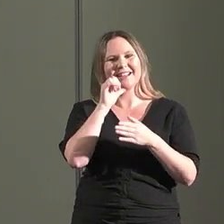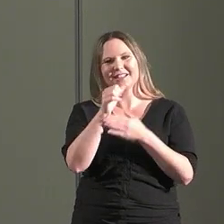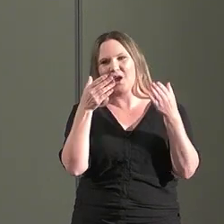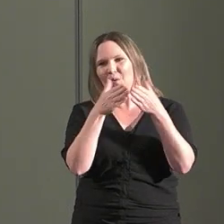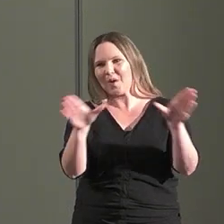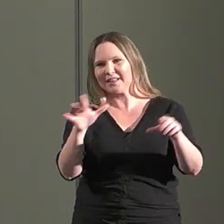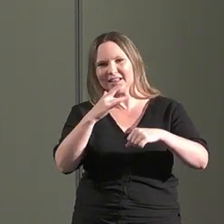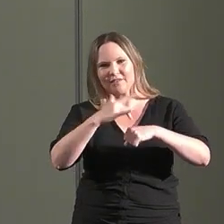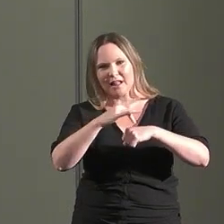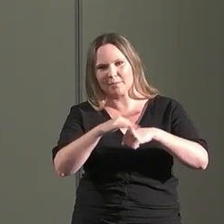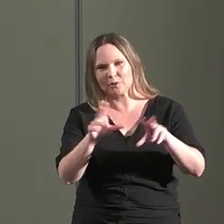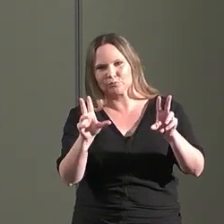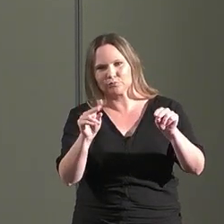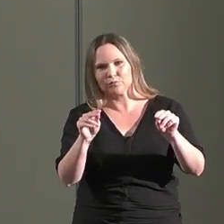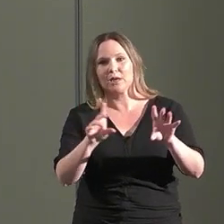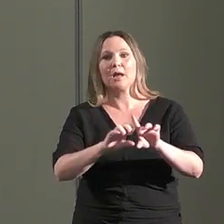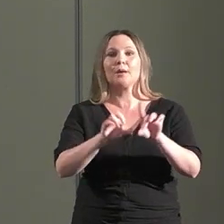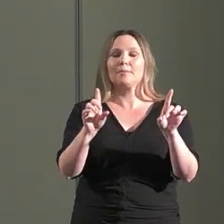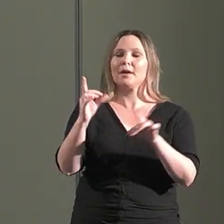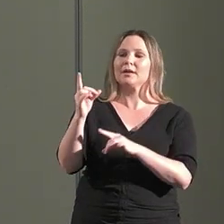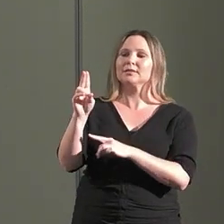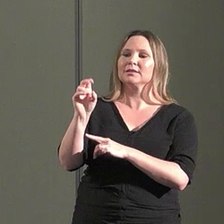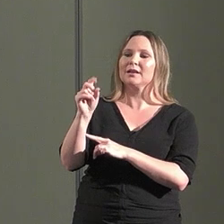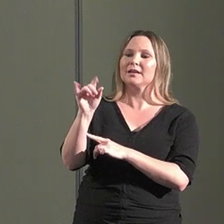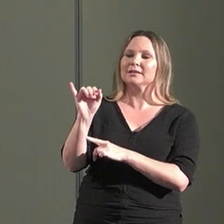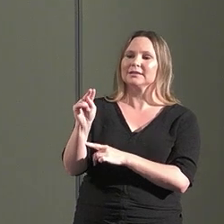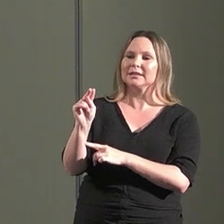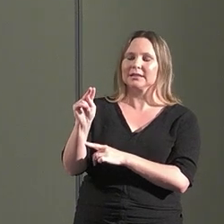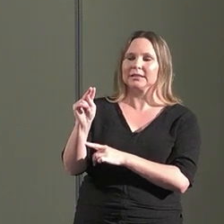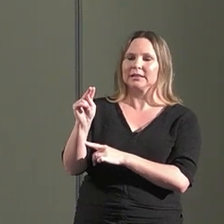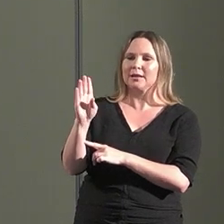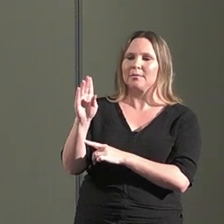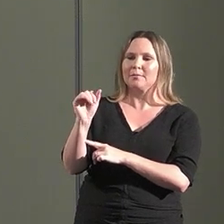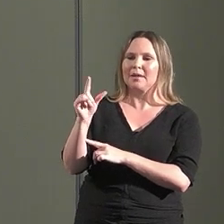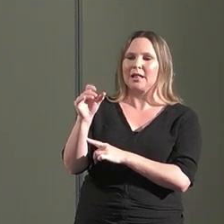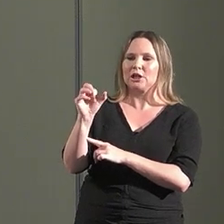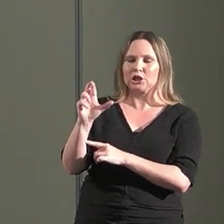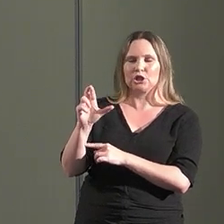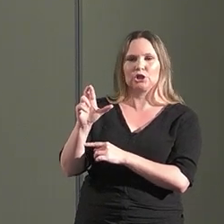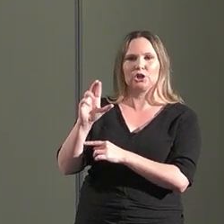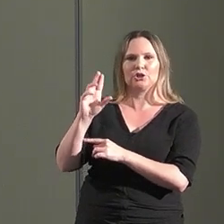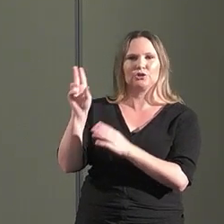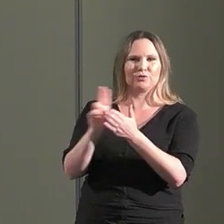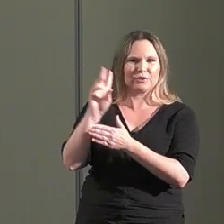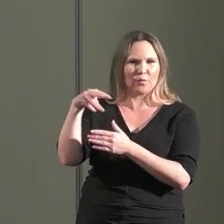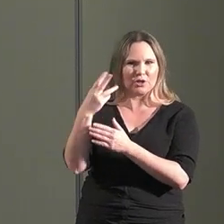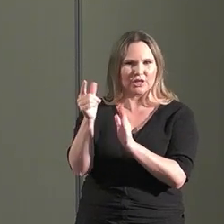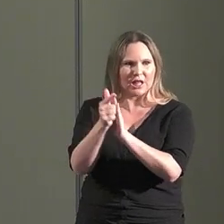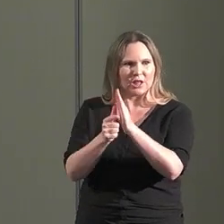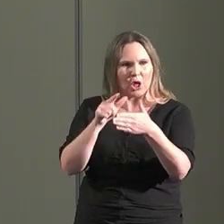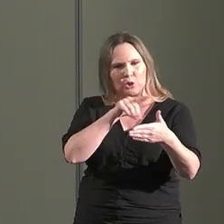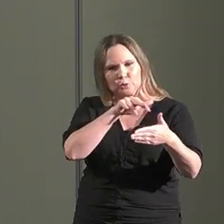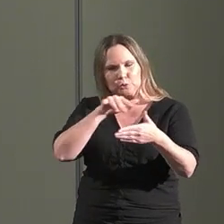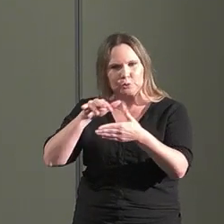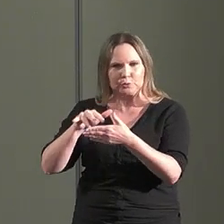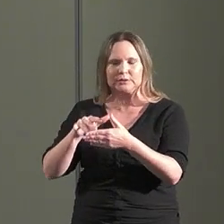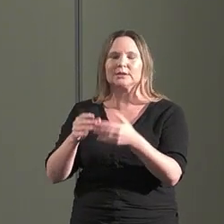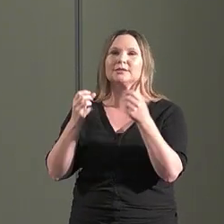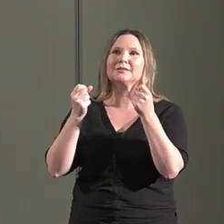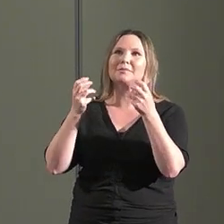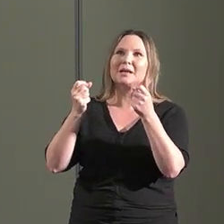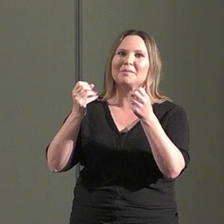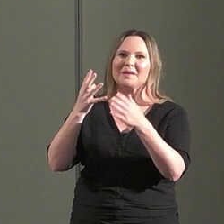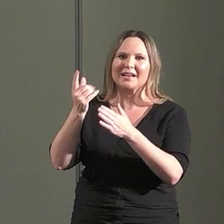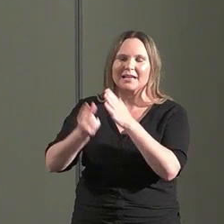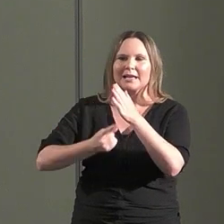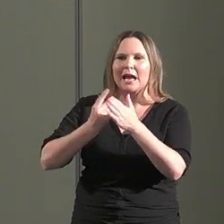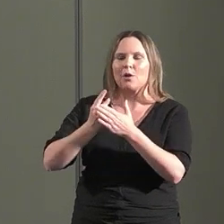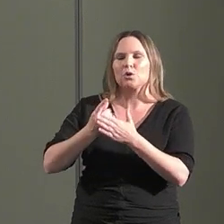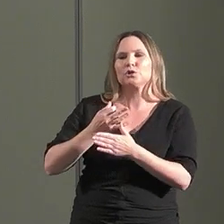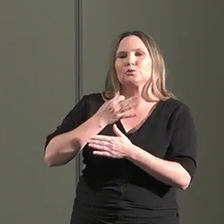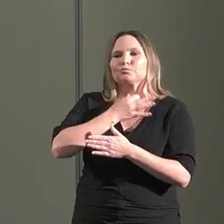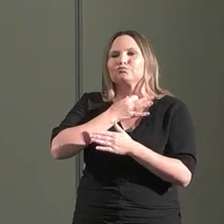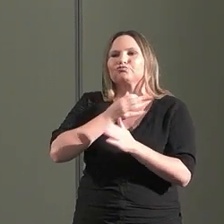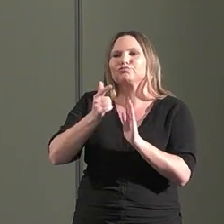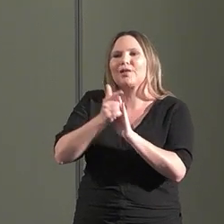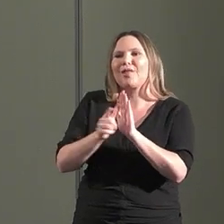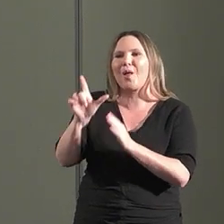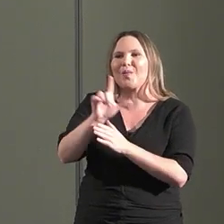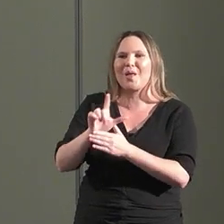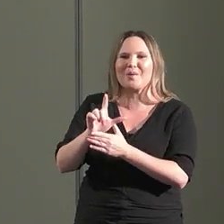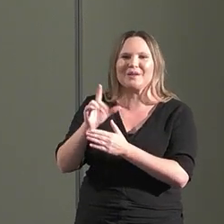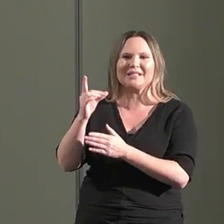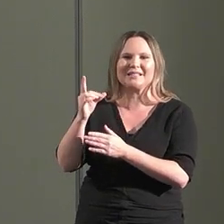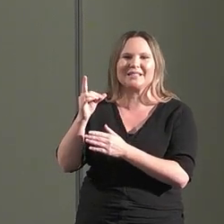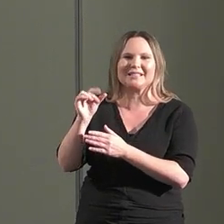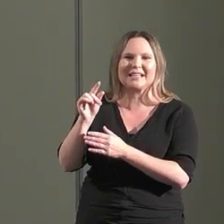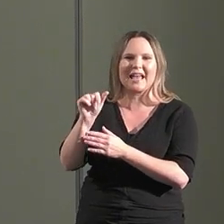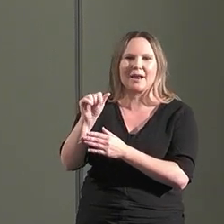We had Dustin University law student did law databases collecting the information and develop